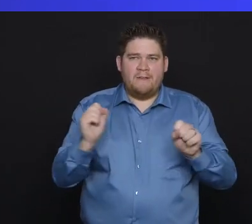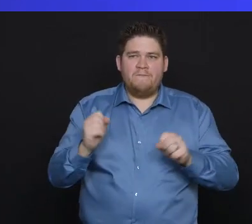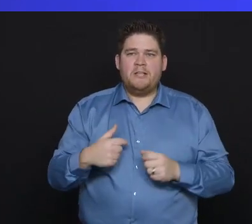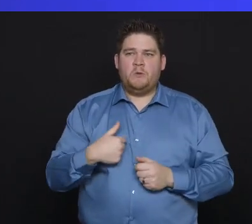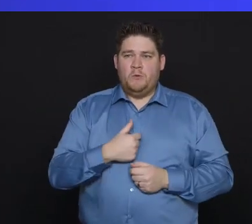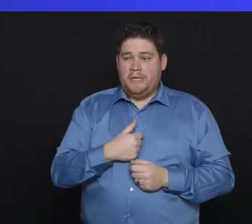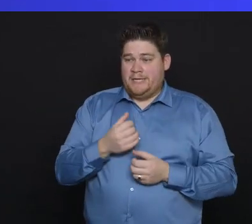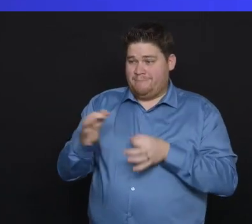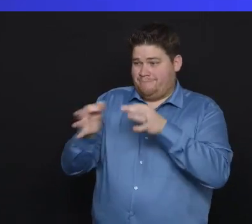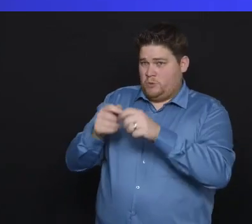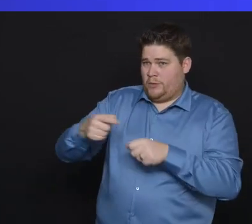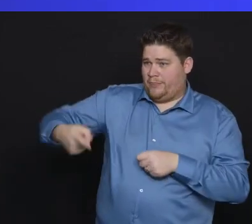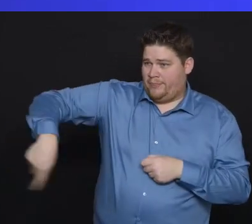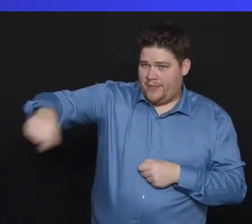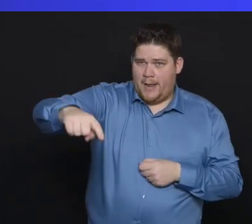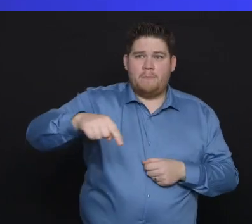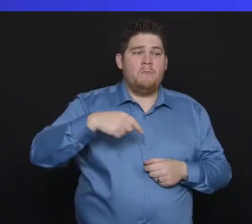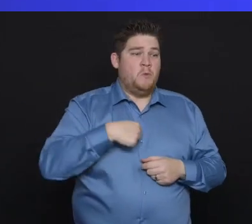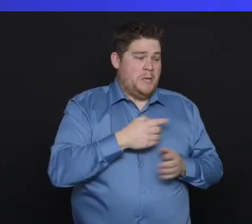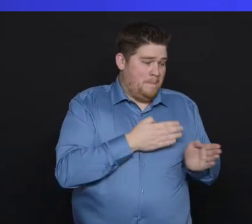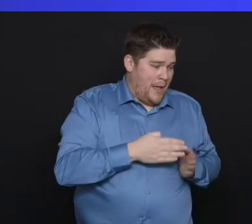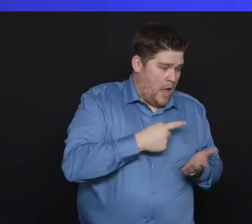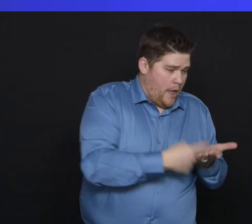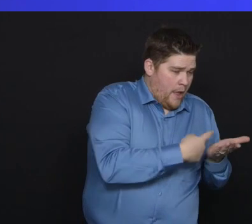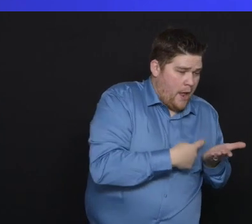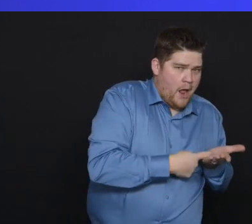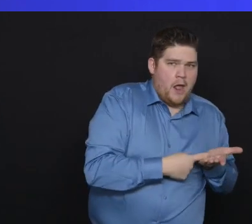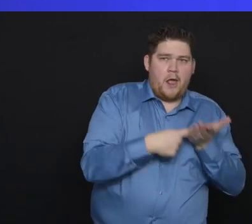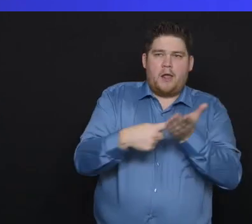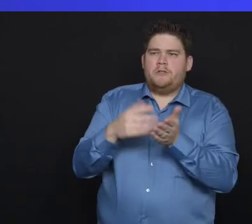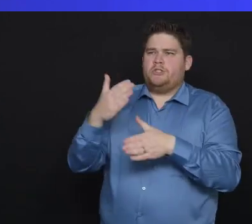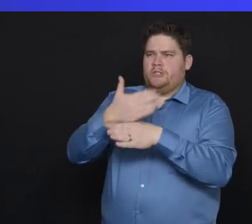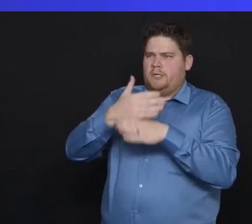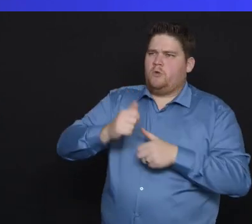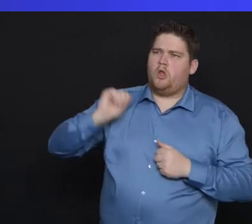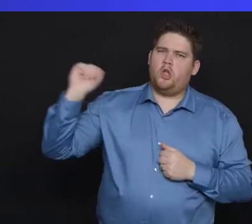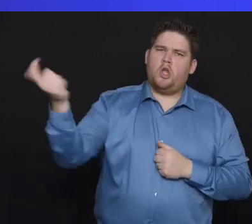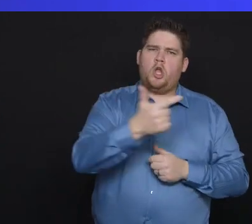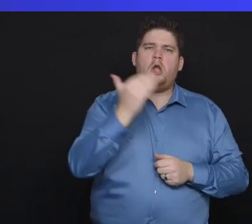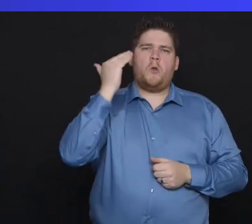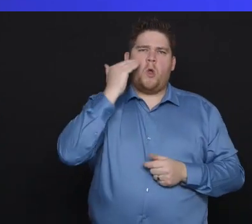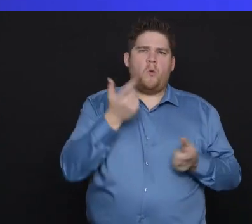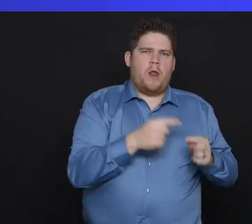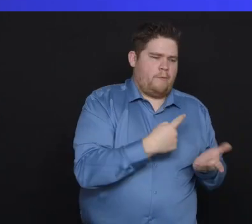There are challenges. This is an unprecedented health emergency in British Columbia